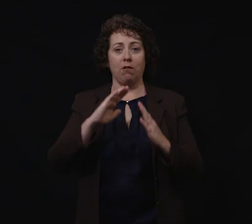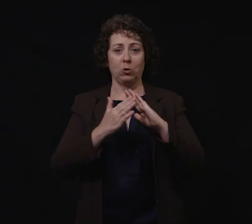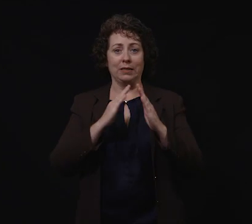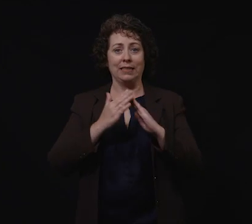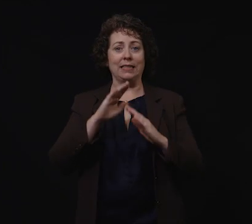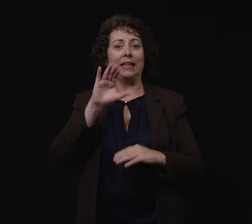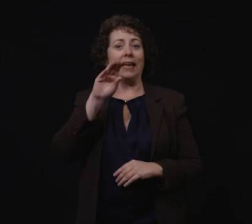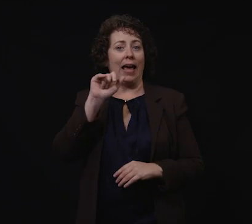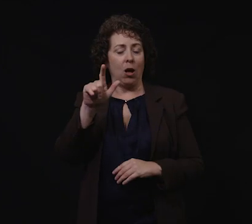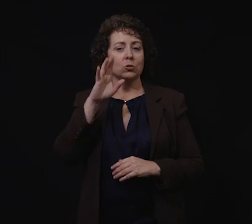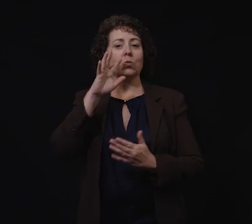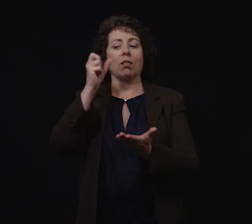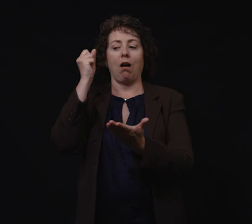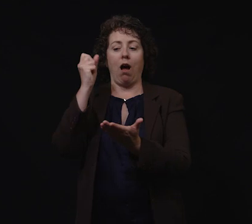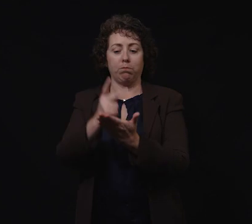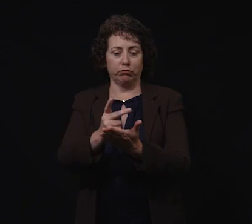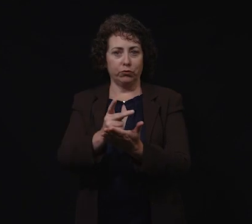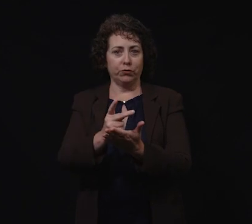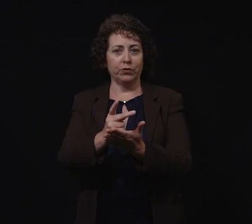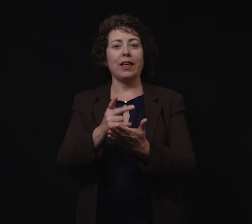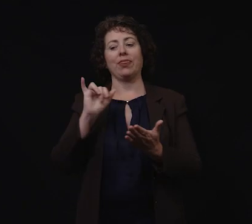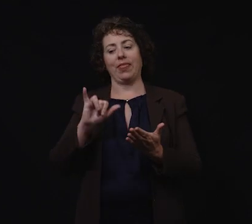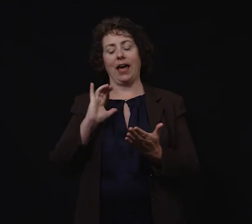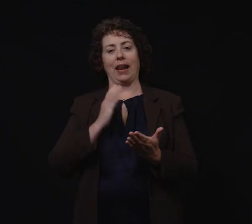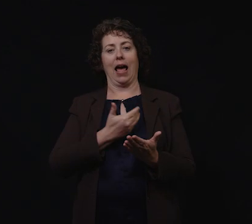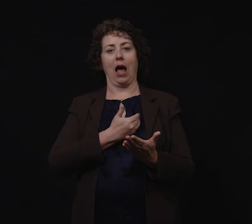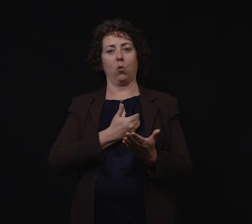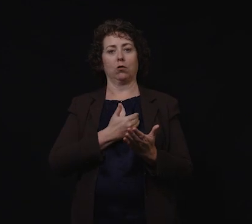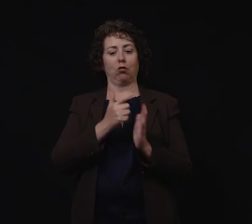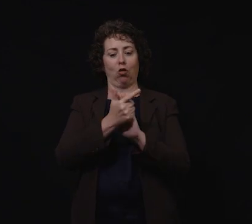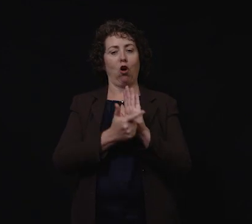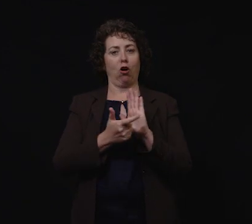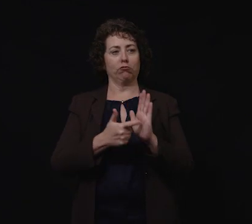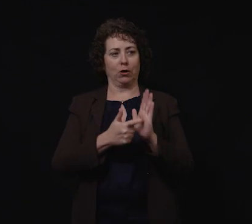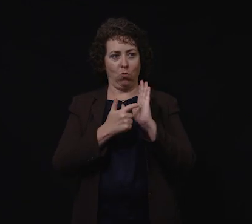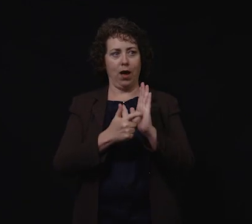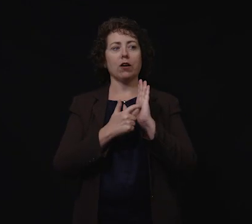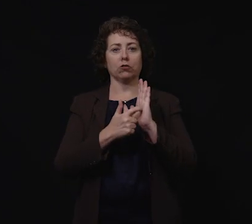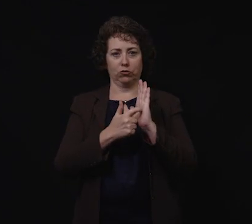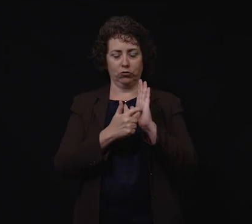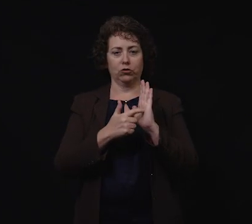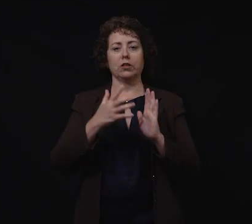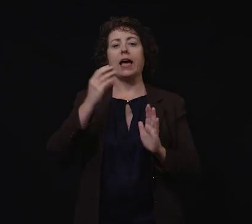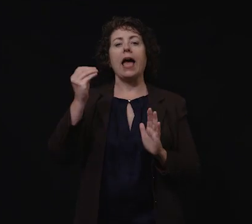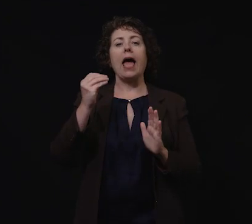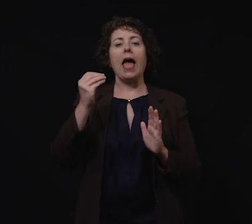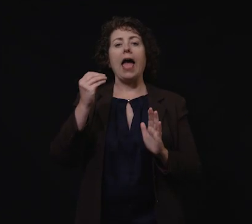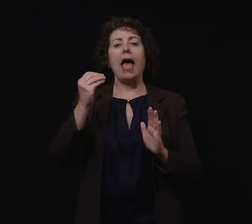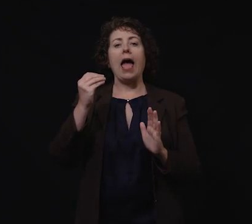approve that as is required by our ordinances and Will issue an evacuation?